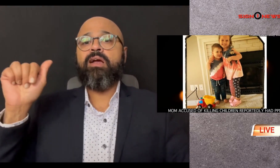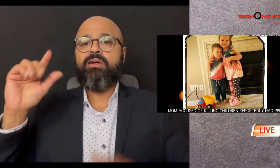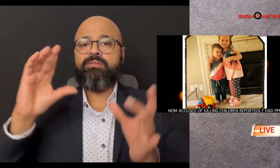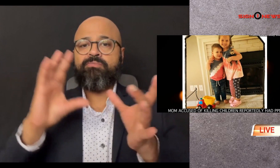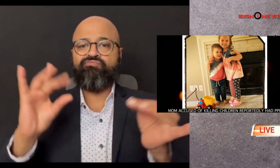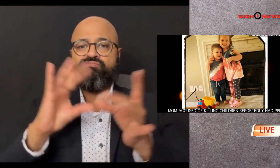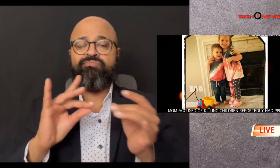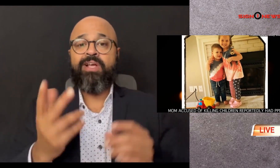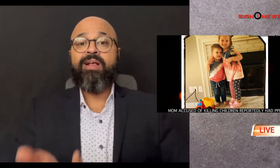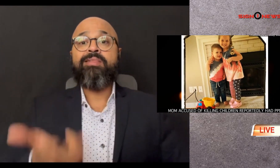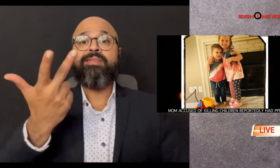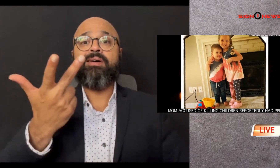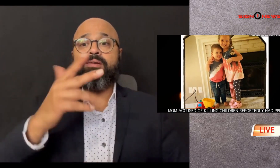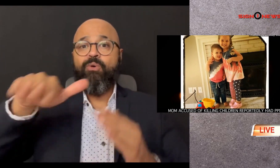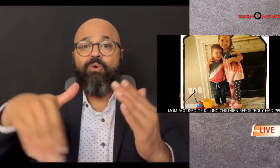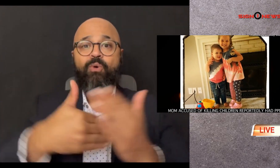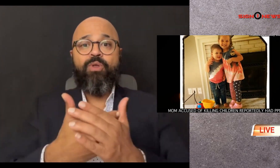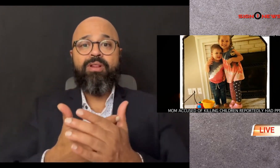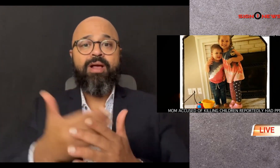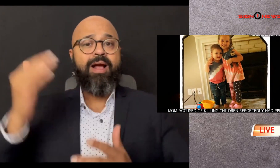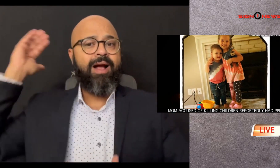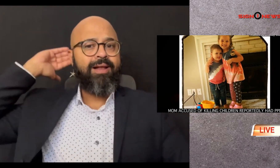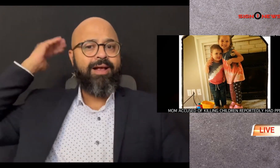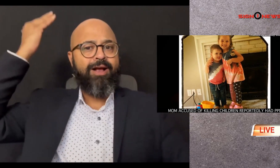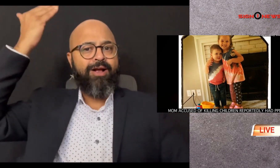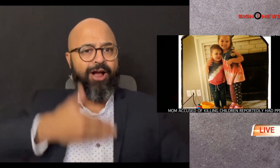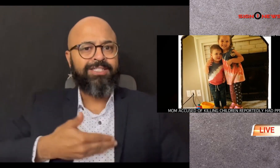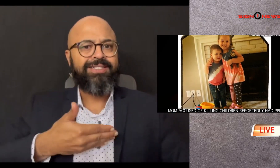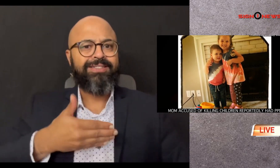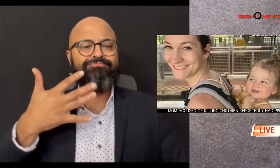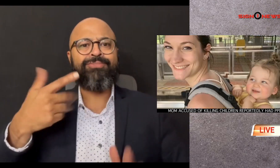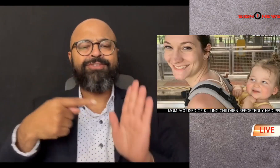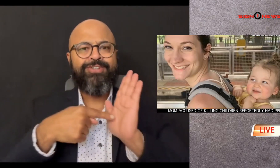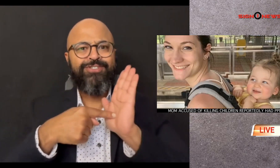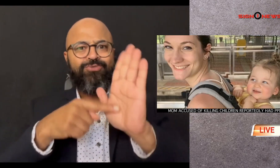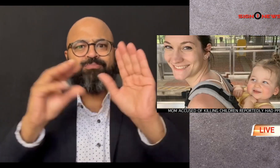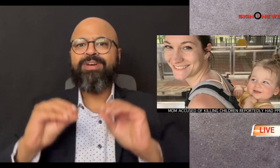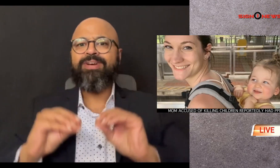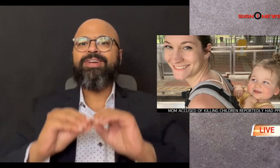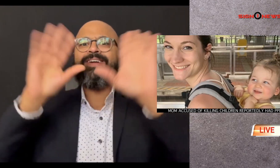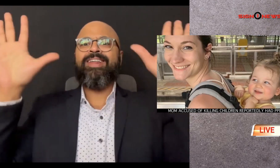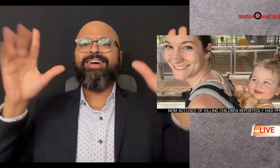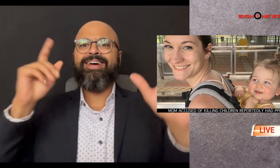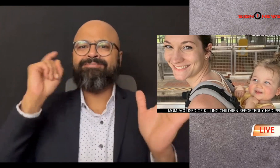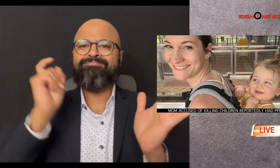The district attorney says they were all unconscious. showing obvious signs of severe trauma